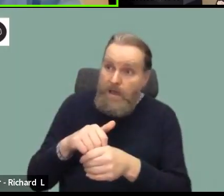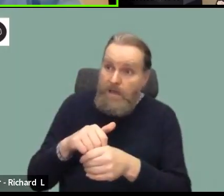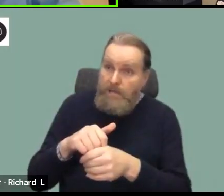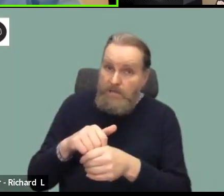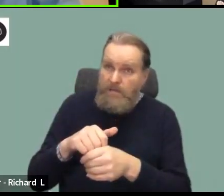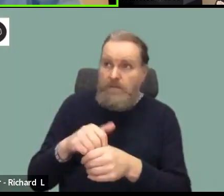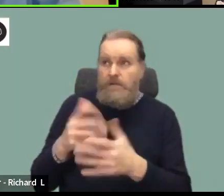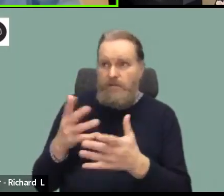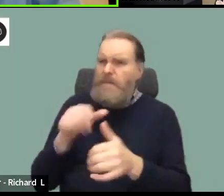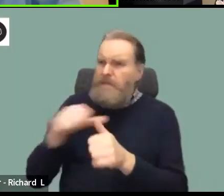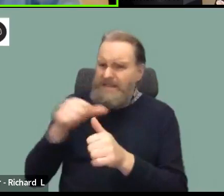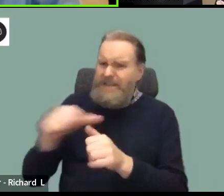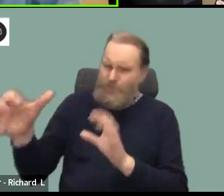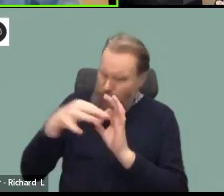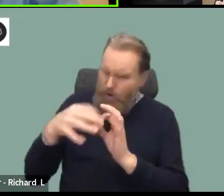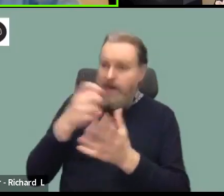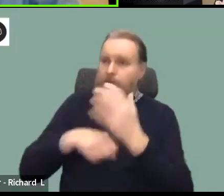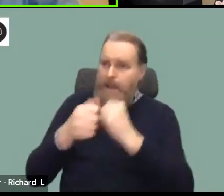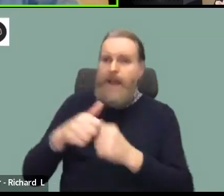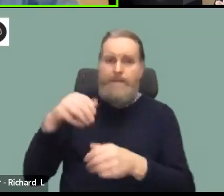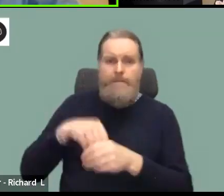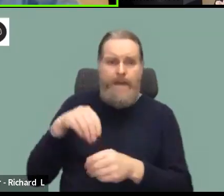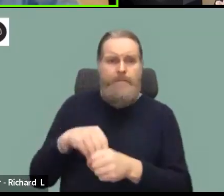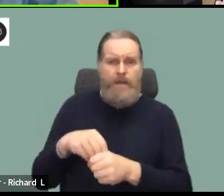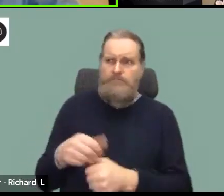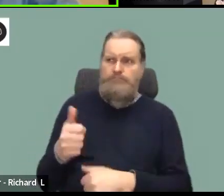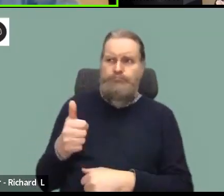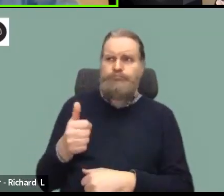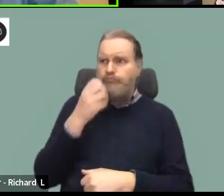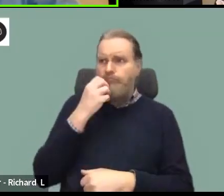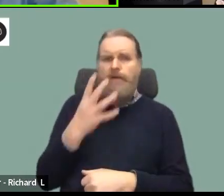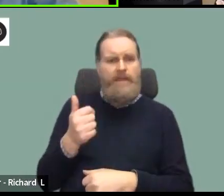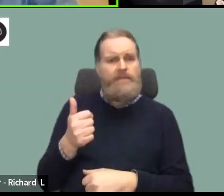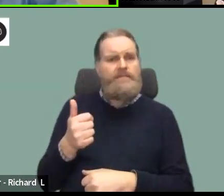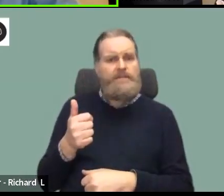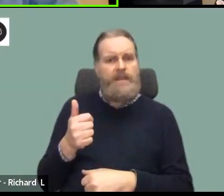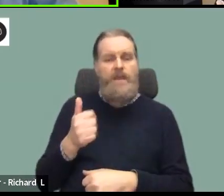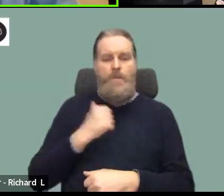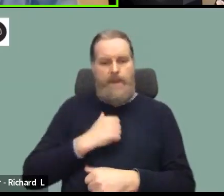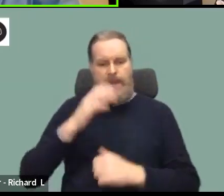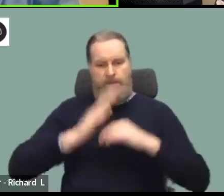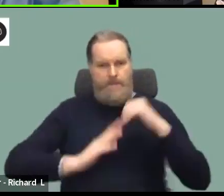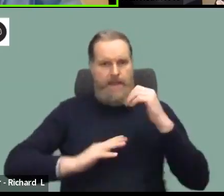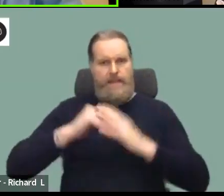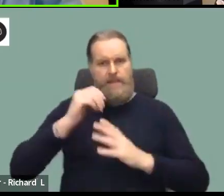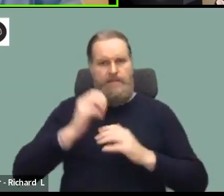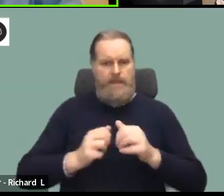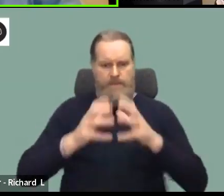it'd be great if they gave us money. to be to be great if they to be great if they join the union, I think, is it was a message union, I think, is it was a message that we do want to build